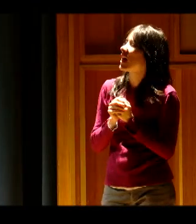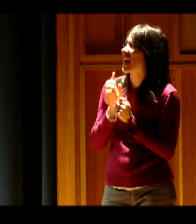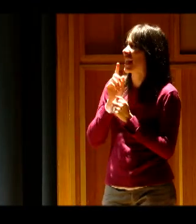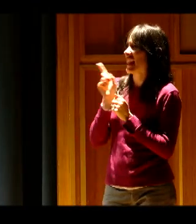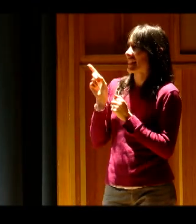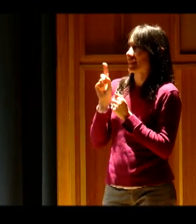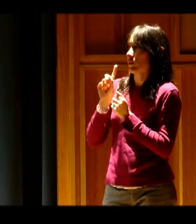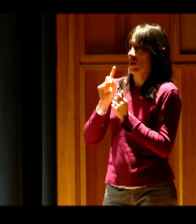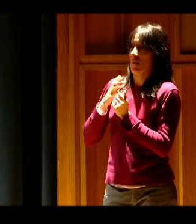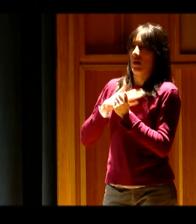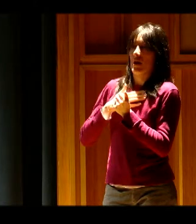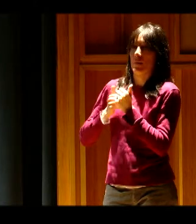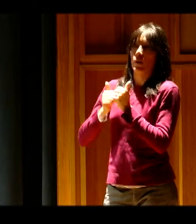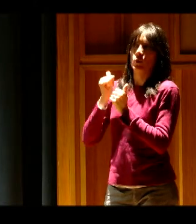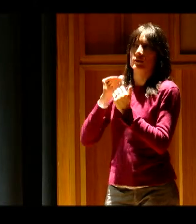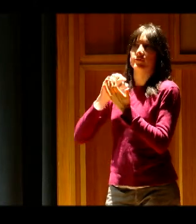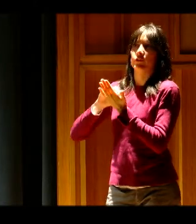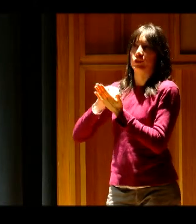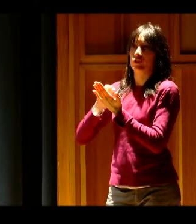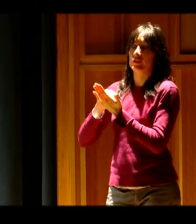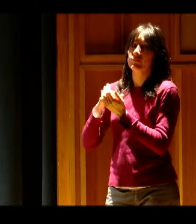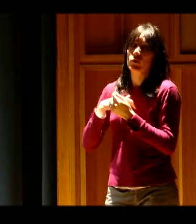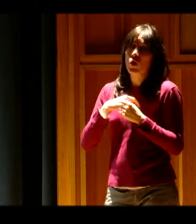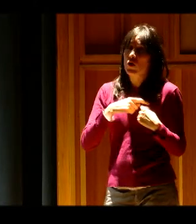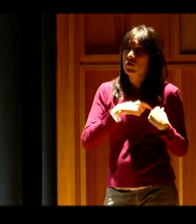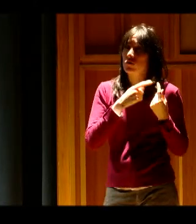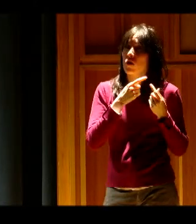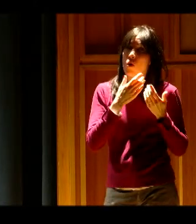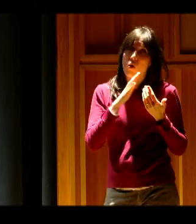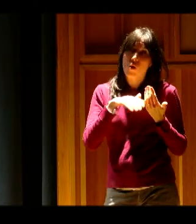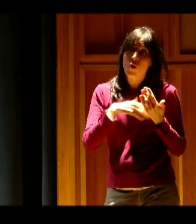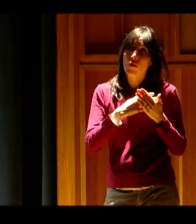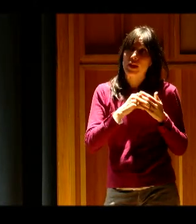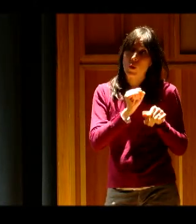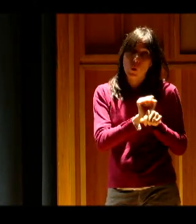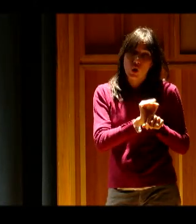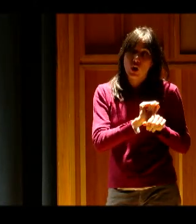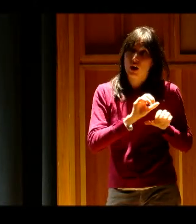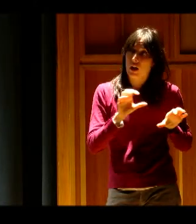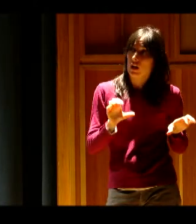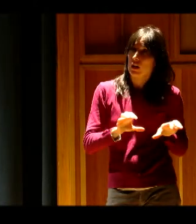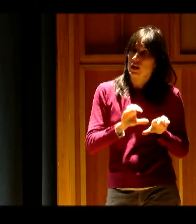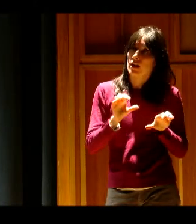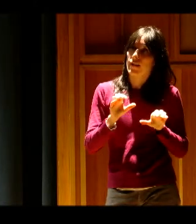All of that work that we've been doing has really been focused on how can we get our own house in order?